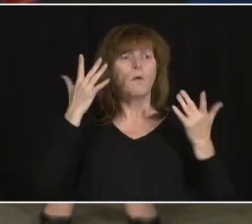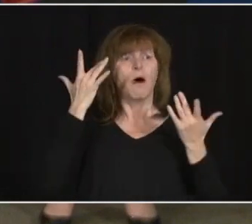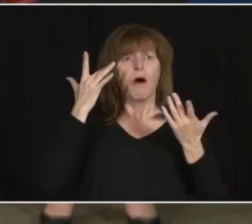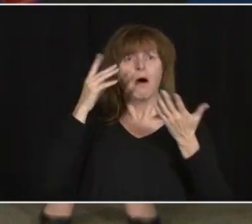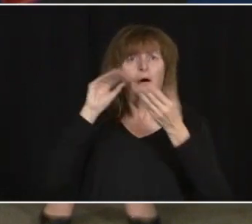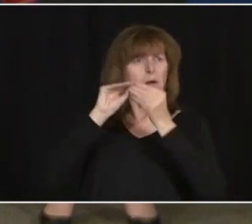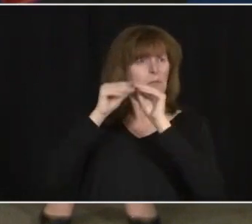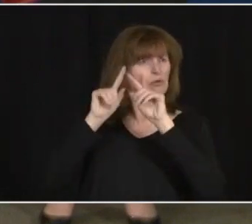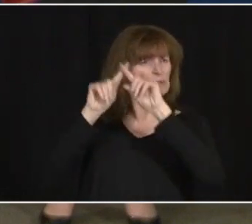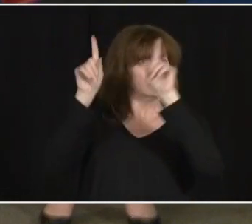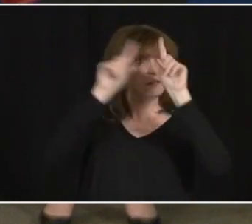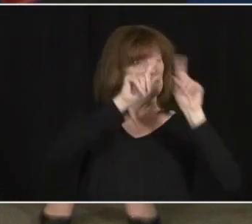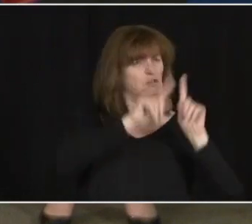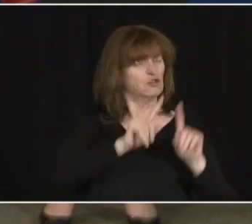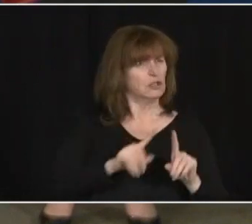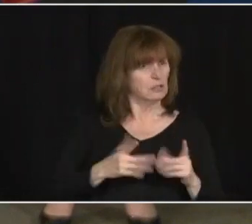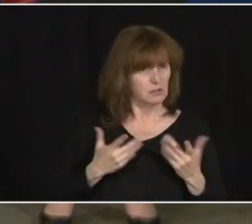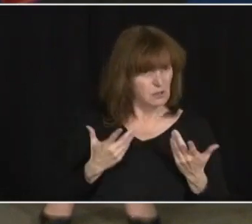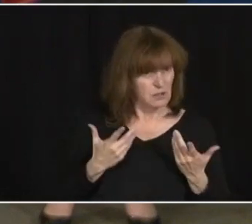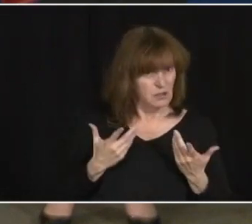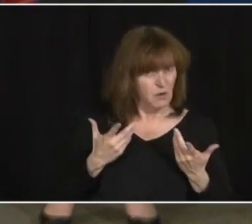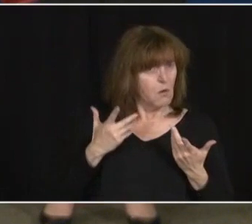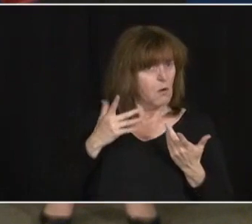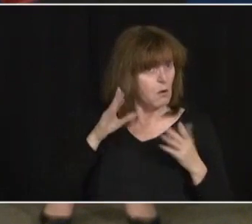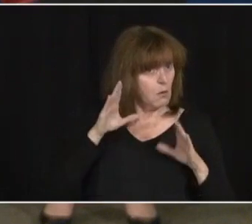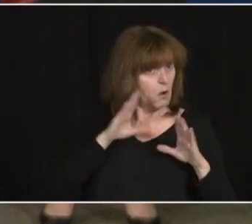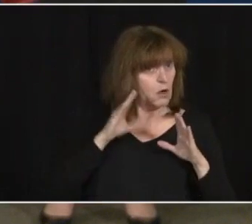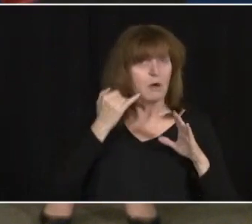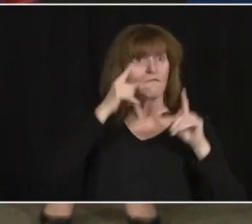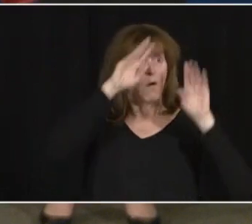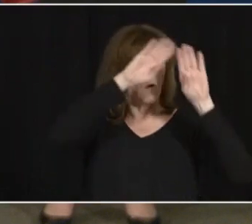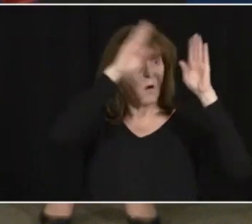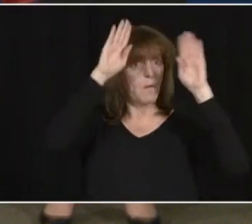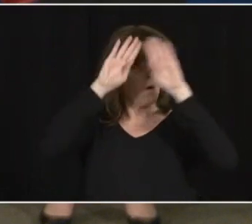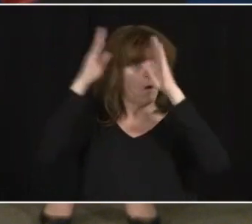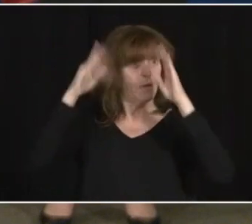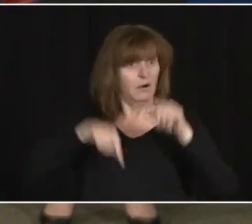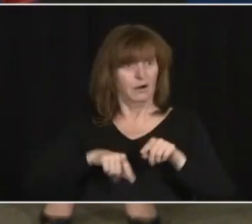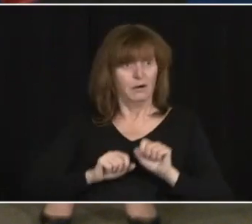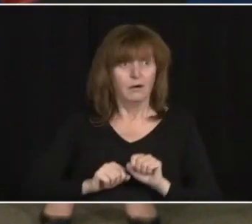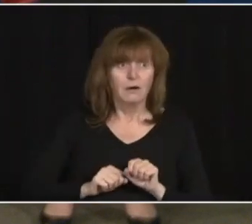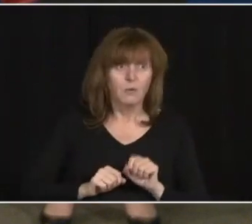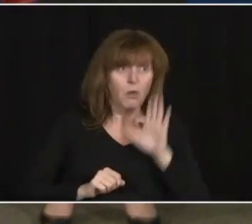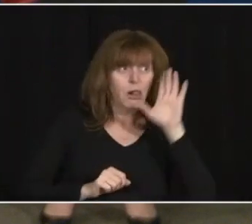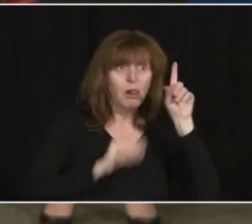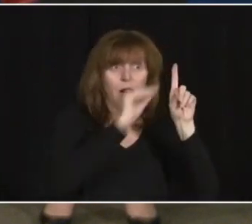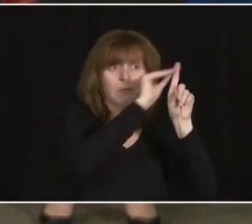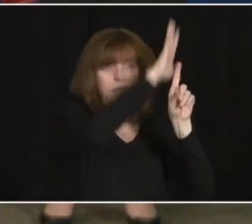it spreading into areas not hit as hard? I heard the same stories from our MPP's